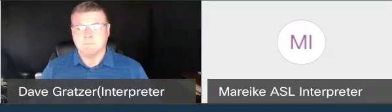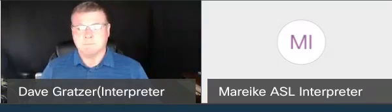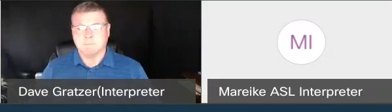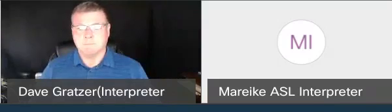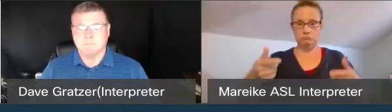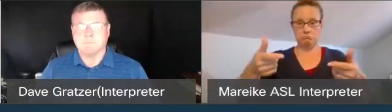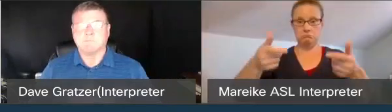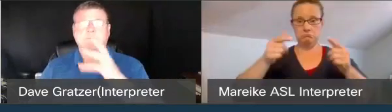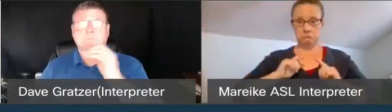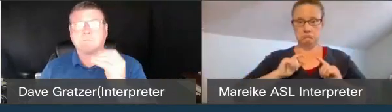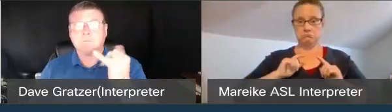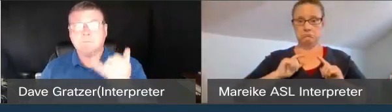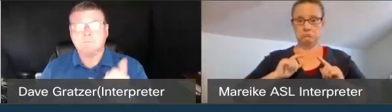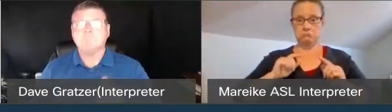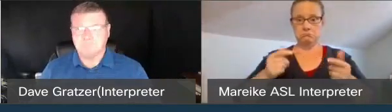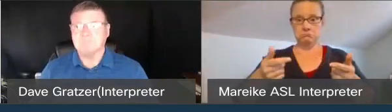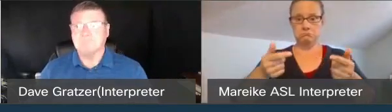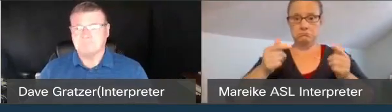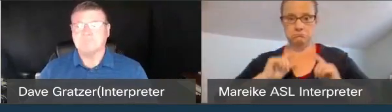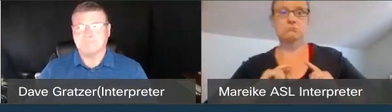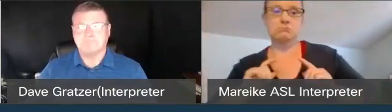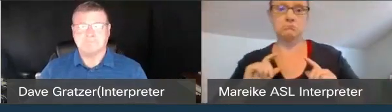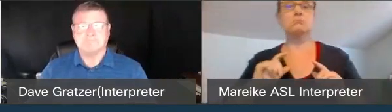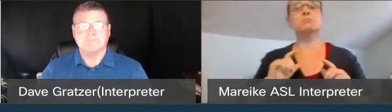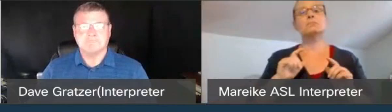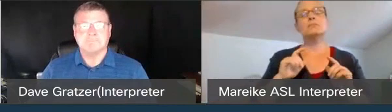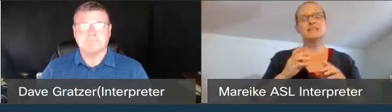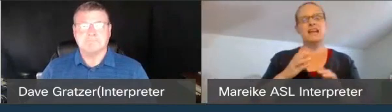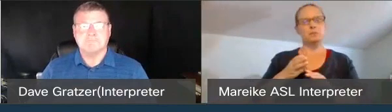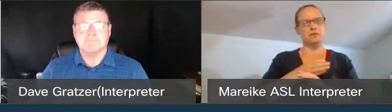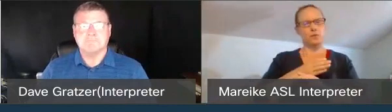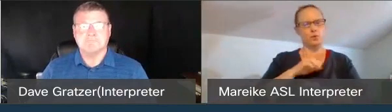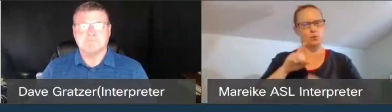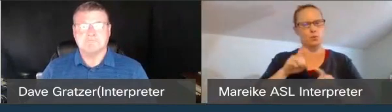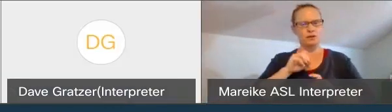Now, just to kind of round up before we get to question and answers, I--I would like to just say that for those of you